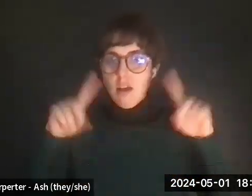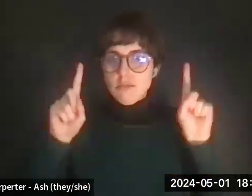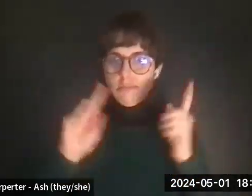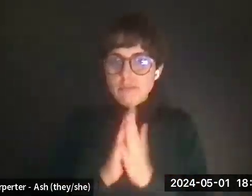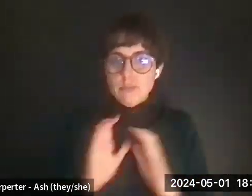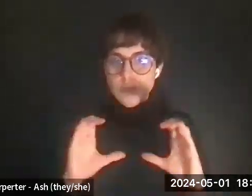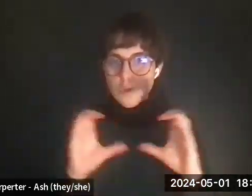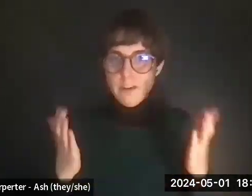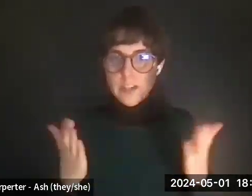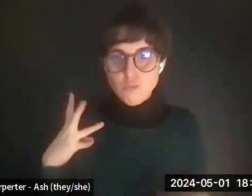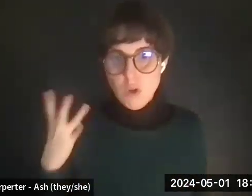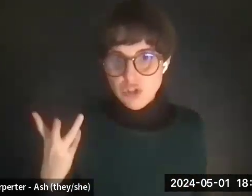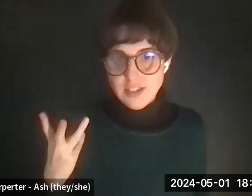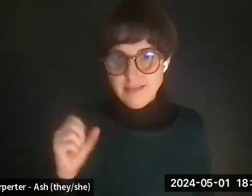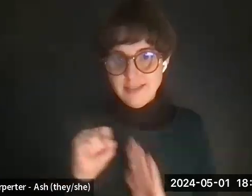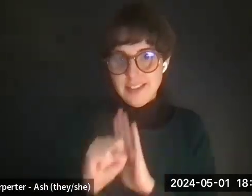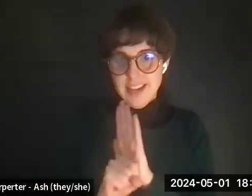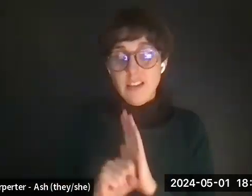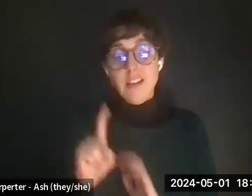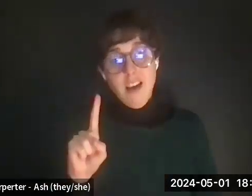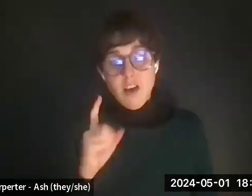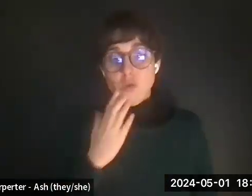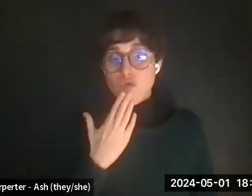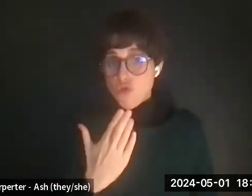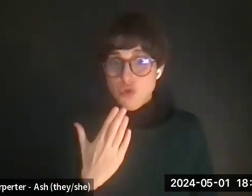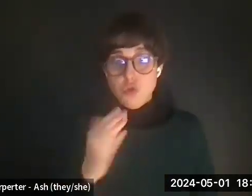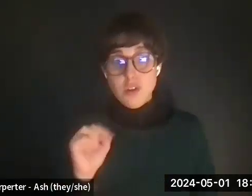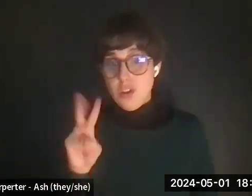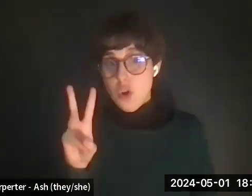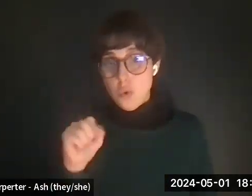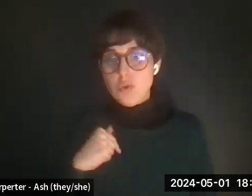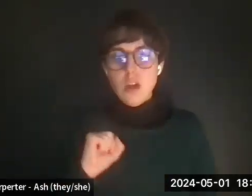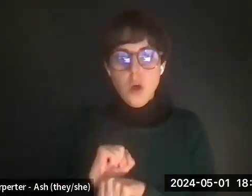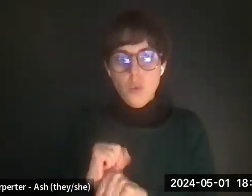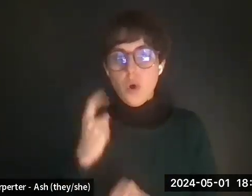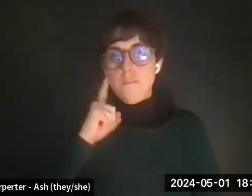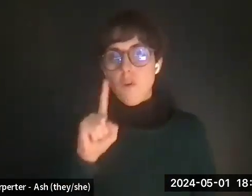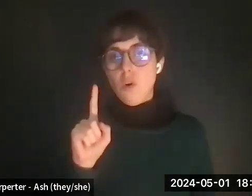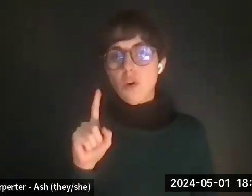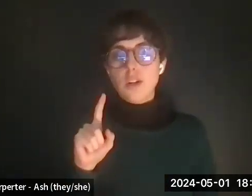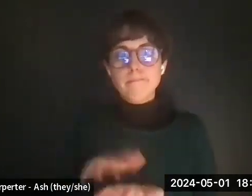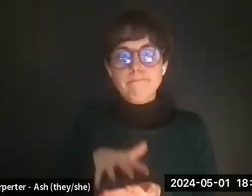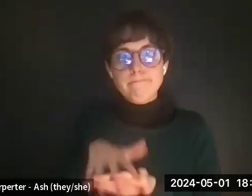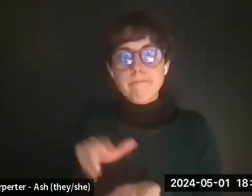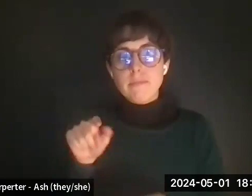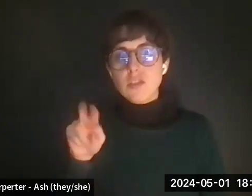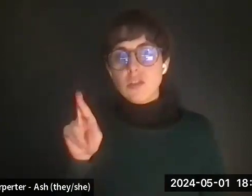The only good news is I work for a tribal entity and due to self-determination laws, I can actually work there, but I can't supervise